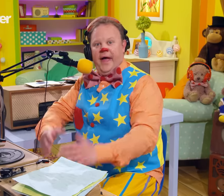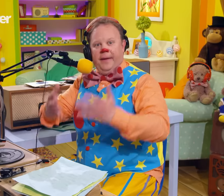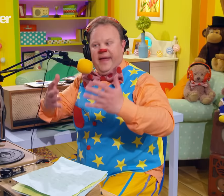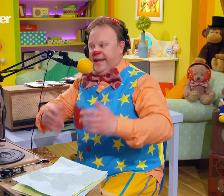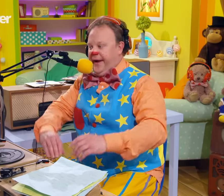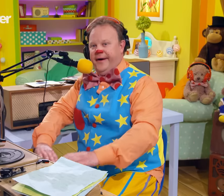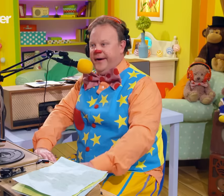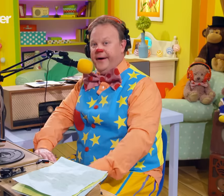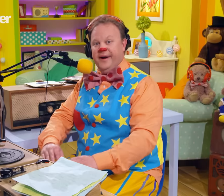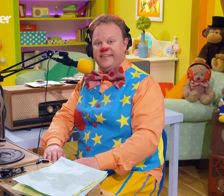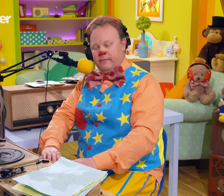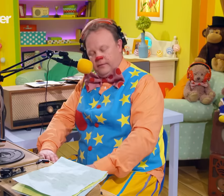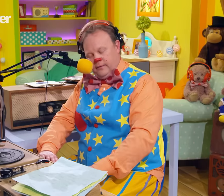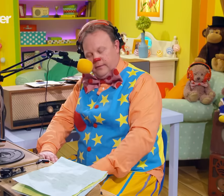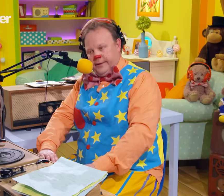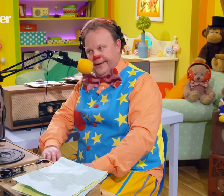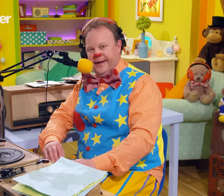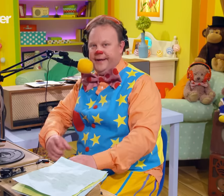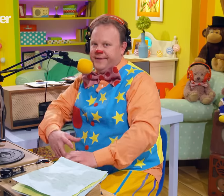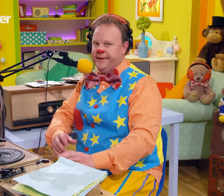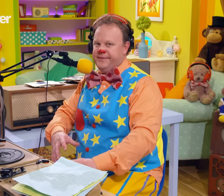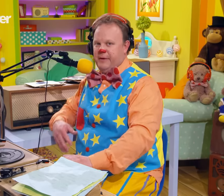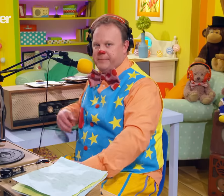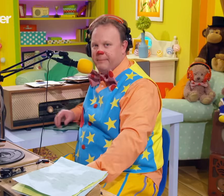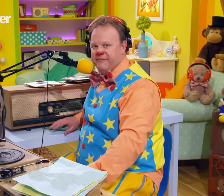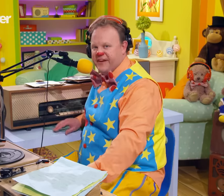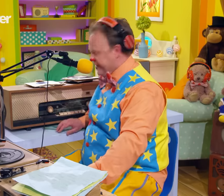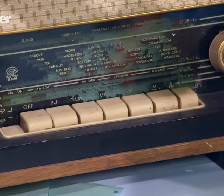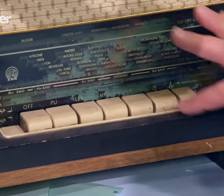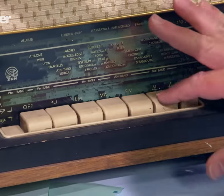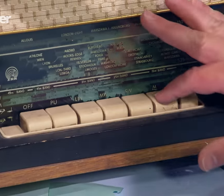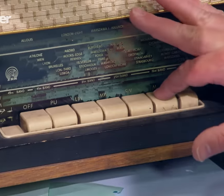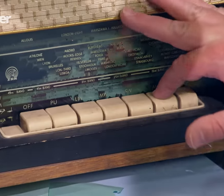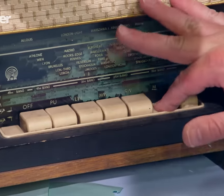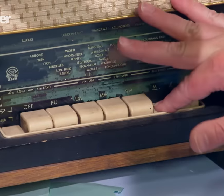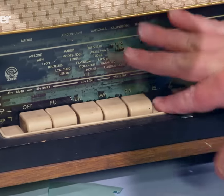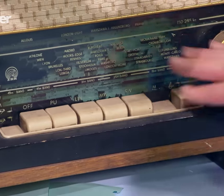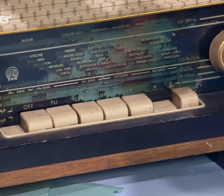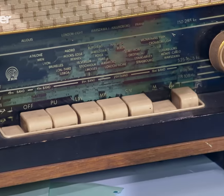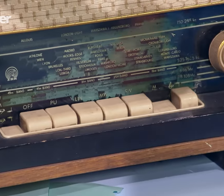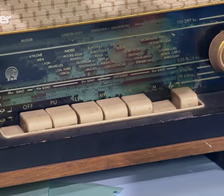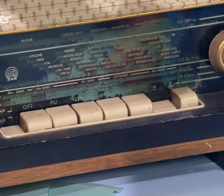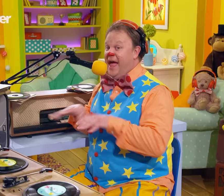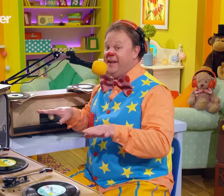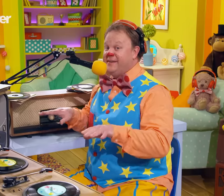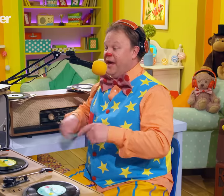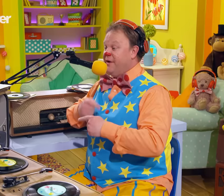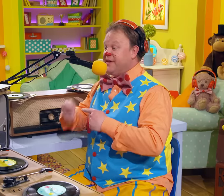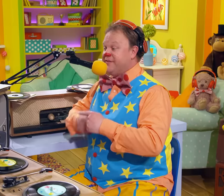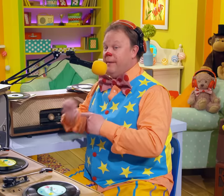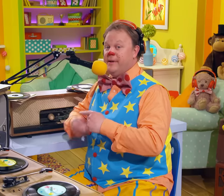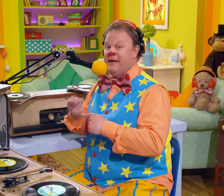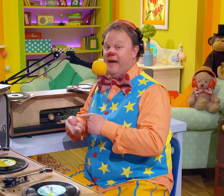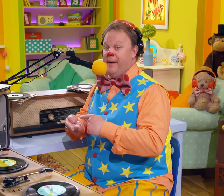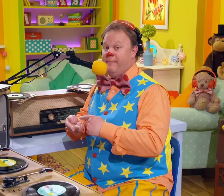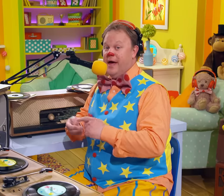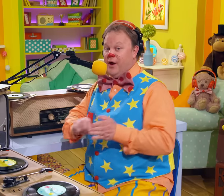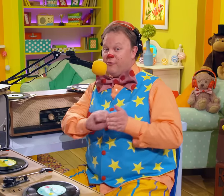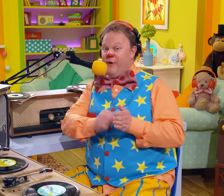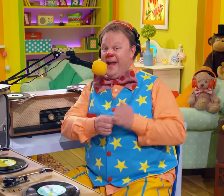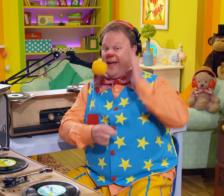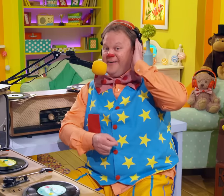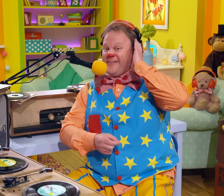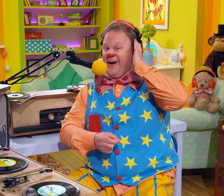i mean oh supposed to be a professional and that is the end of the tumble fm radio show